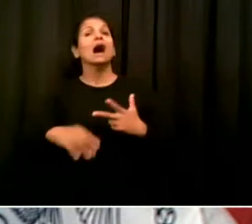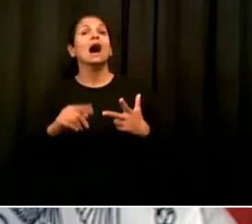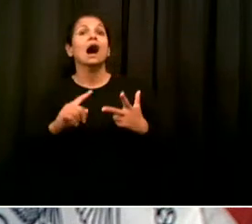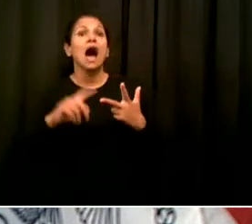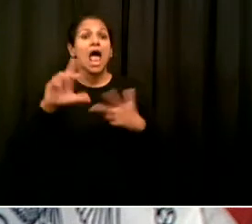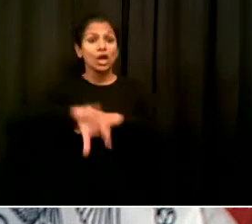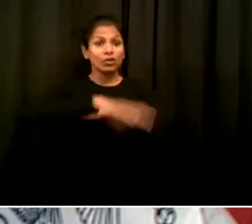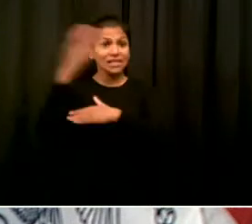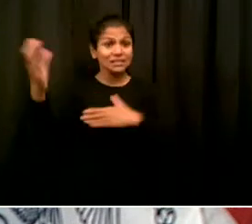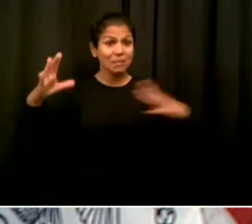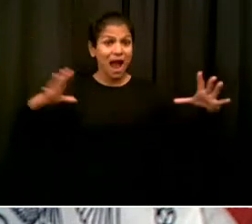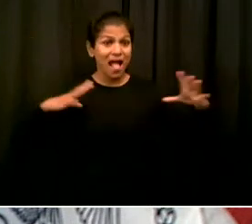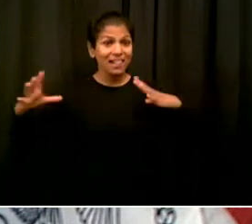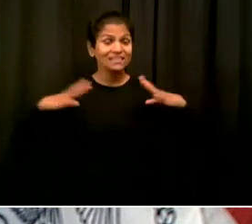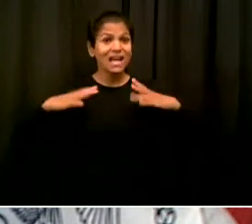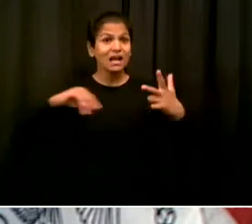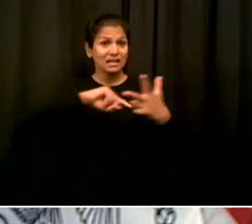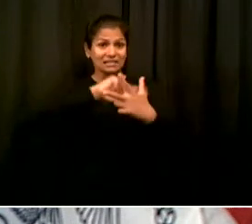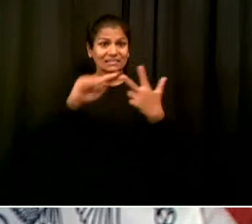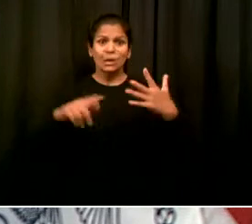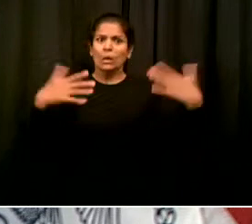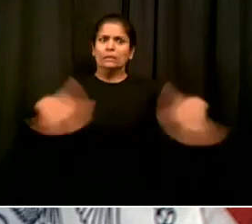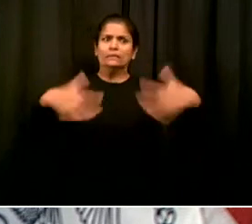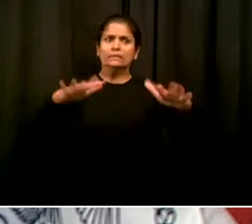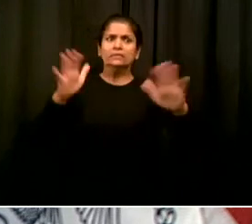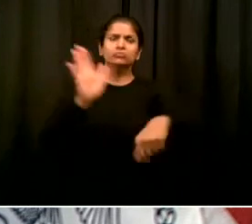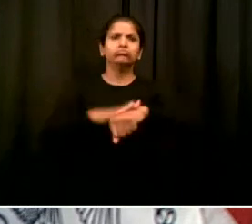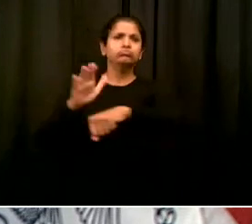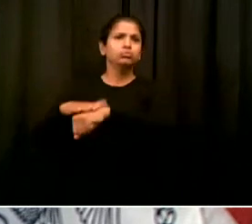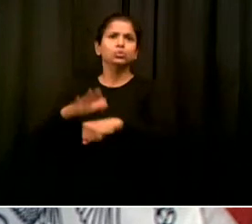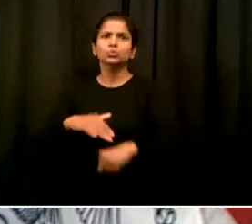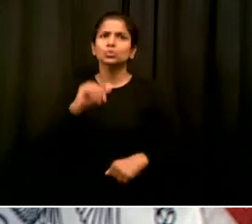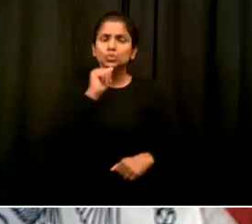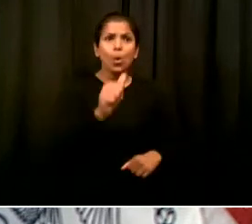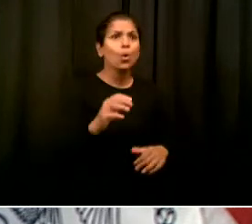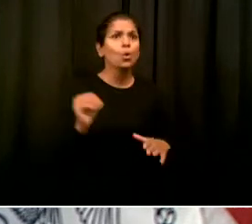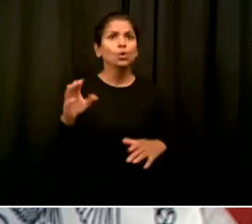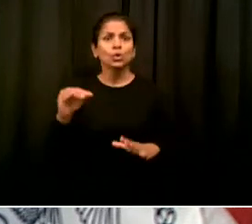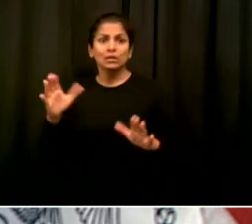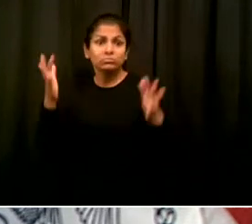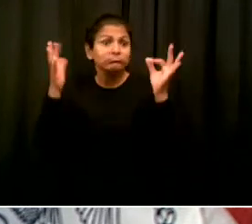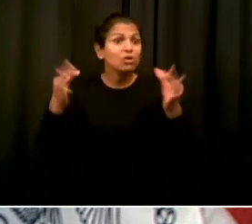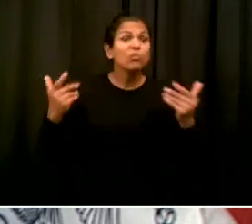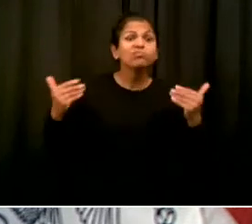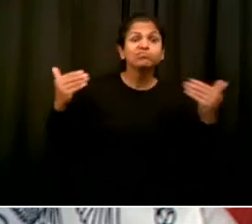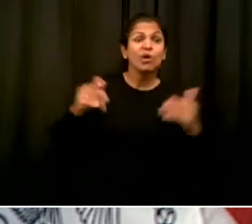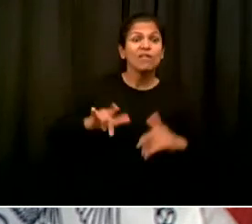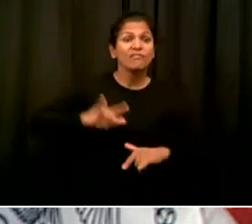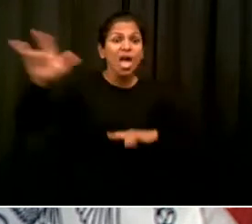WE'VE GOT TO BE REALLY CLEAR THAT WE'RE COMING UP ON ANOTHER DECISIVE MOMENT WITH THANKSGIVING AND